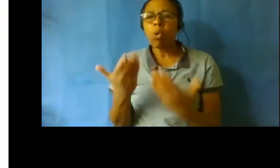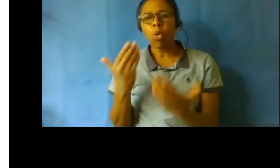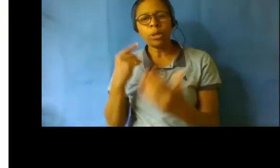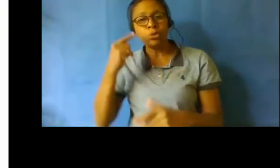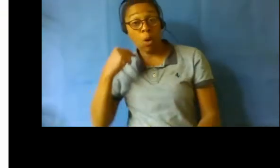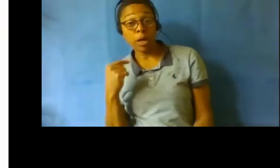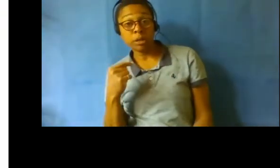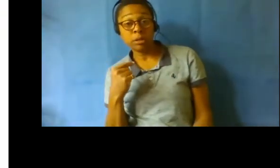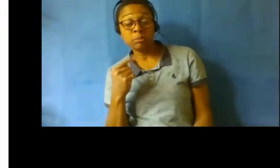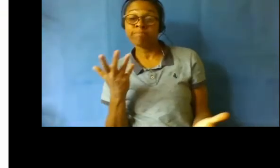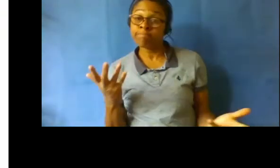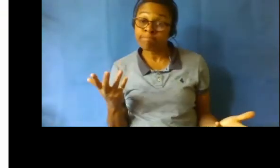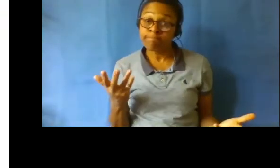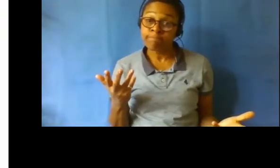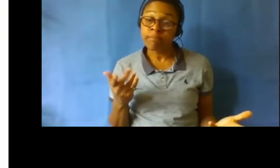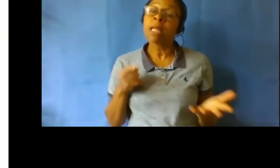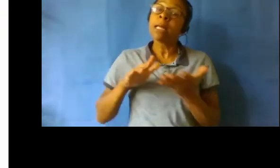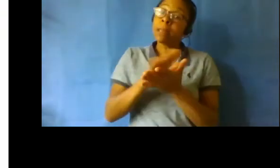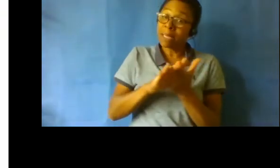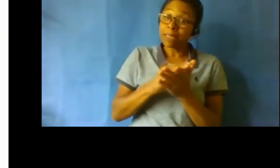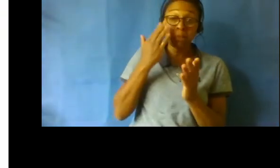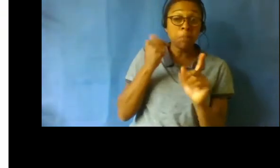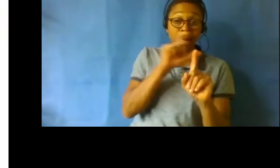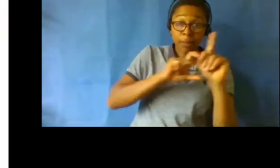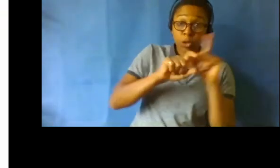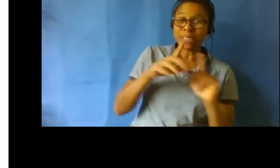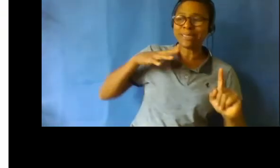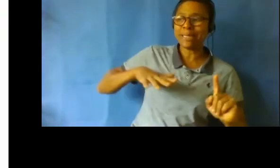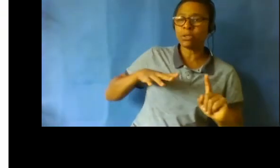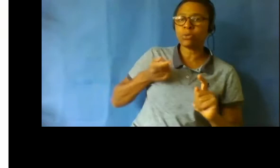own doctors carefully researching our own symptoms treatment and relying on